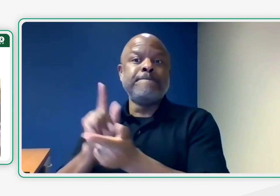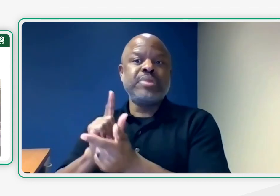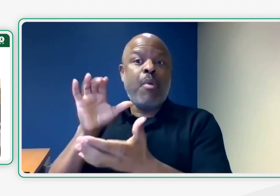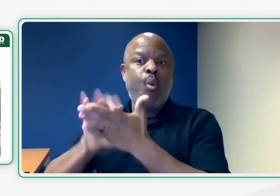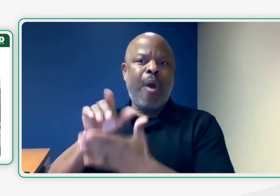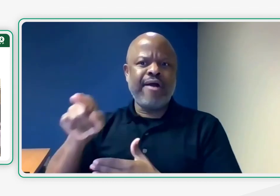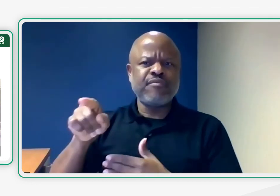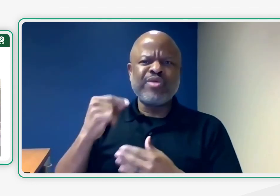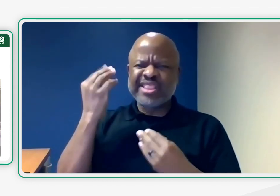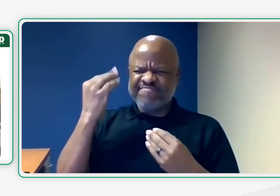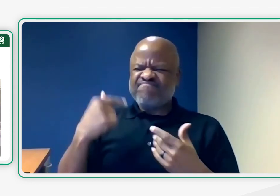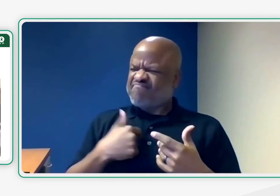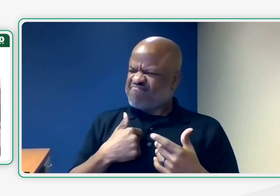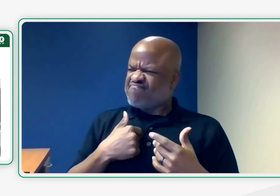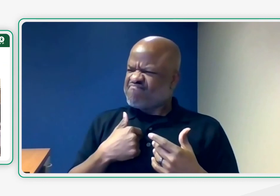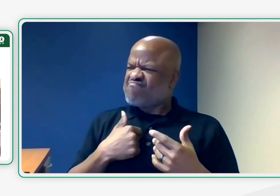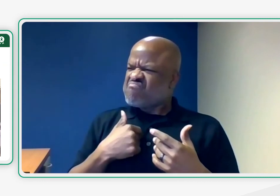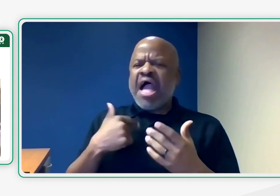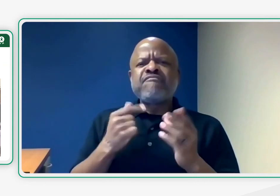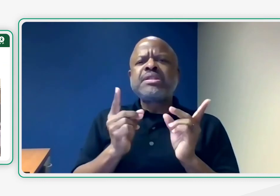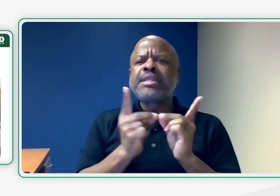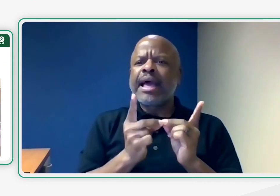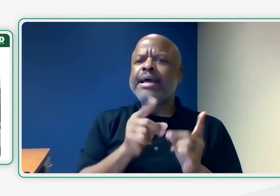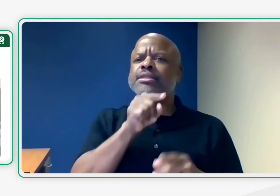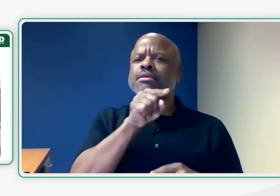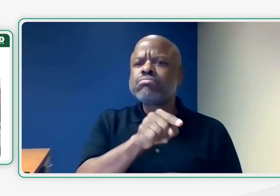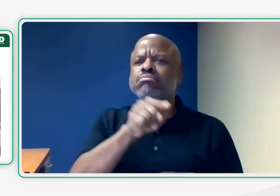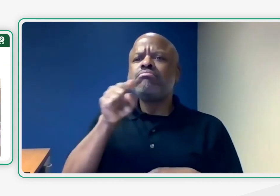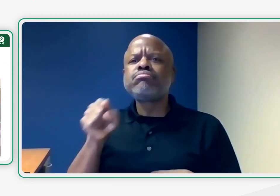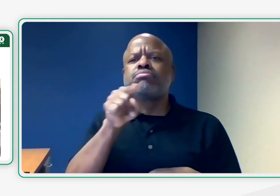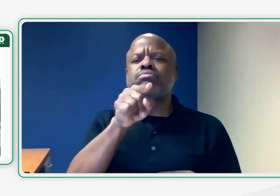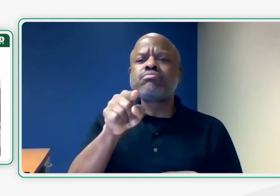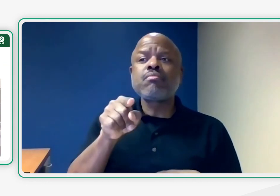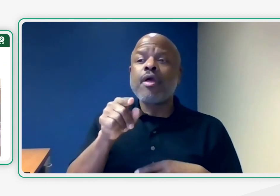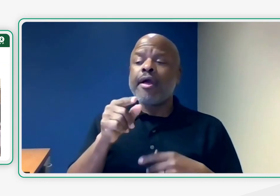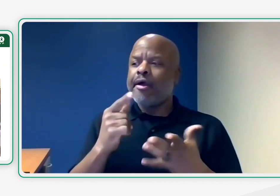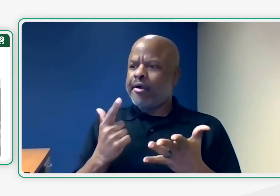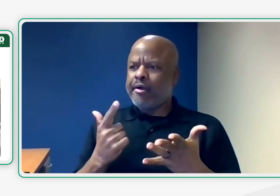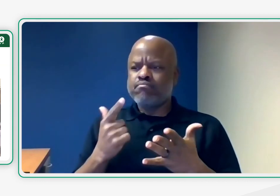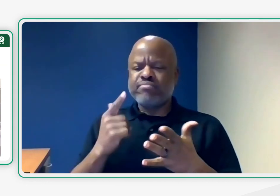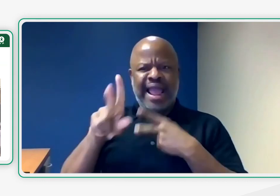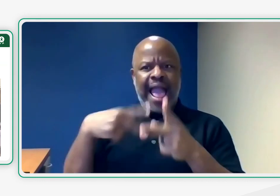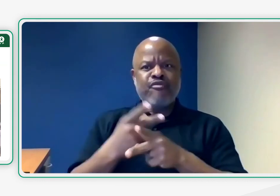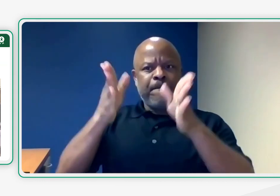but when it comes to our our life, our partners. And before I met my wife, you know, I would go on dates here and there,